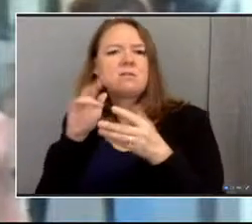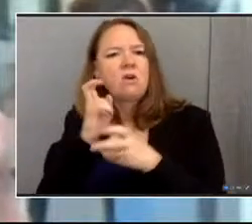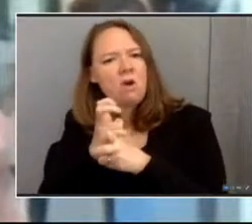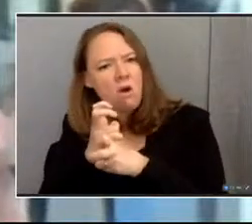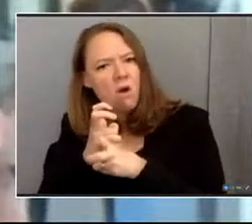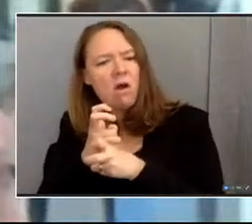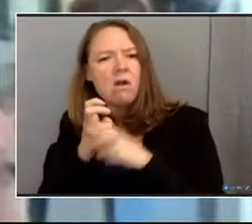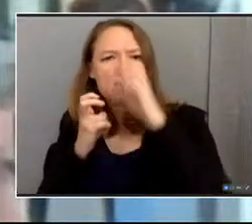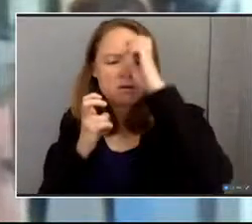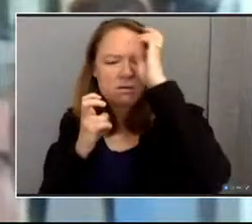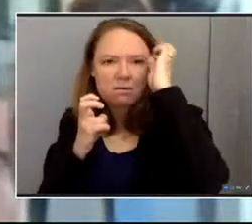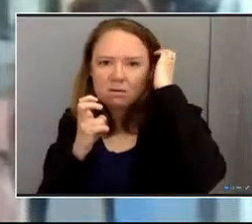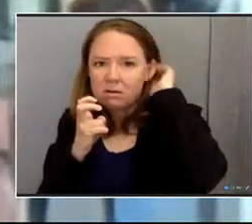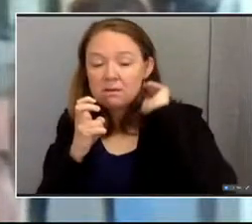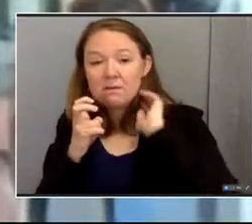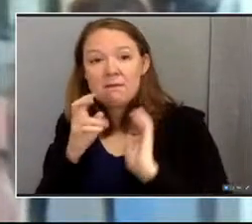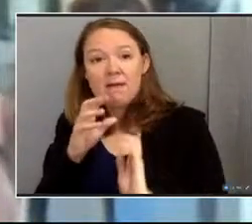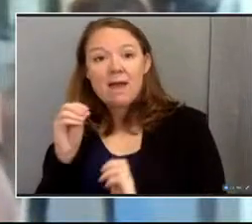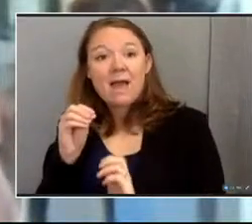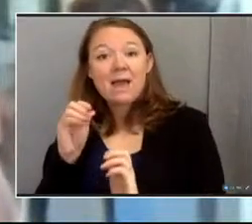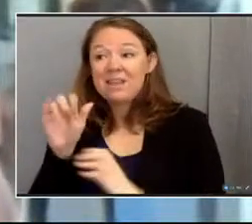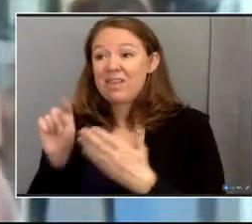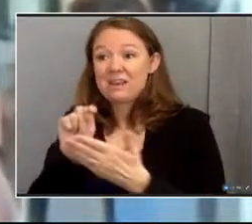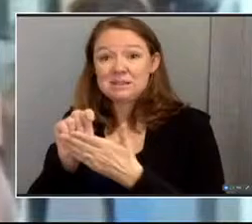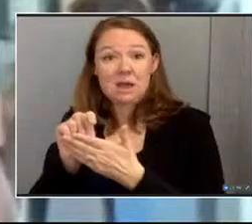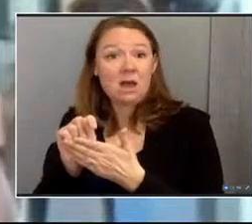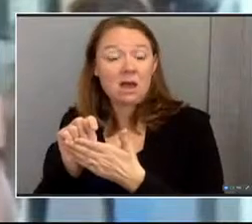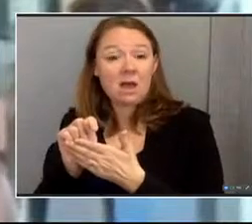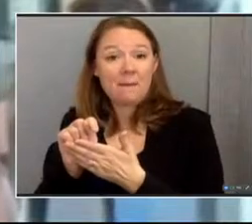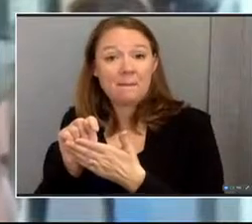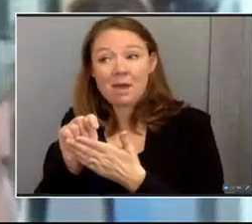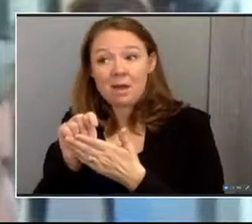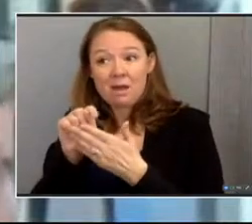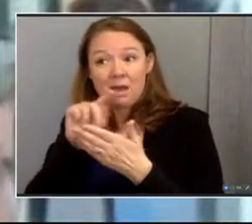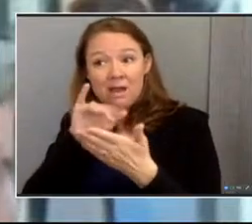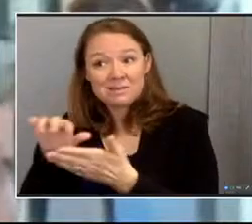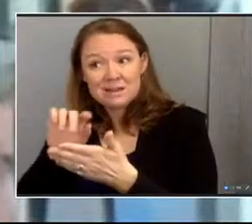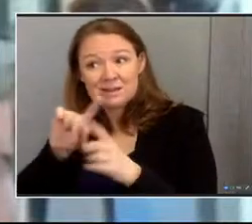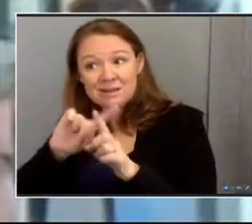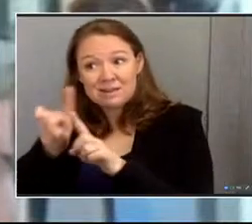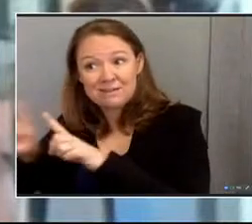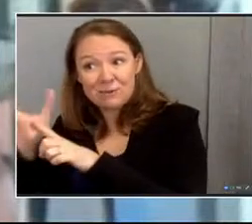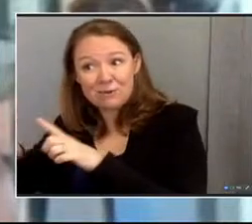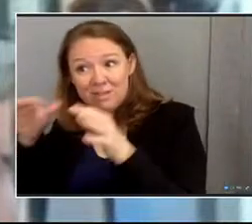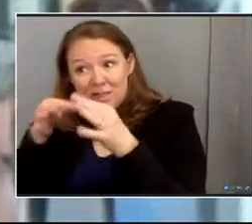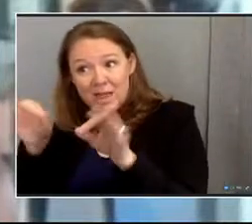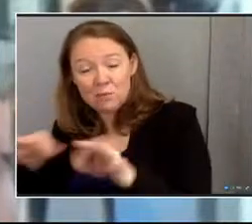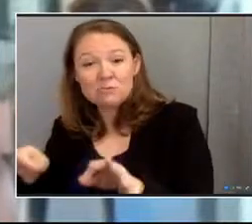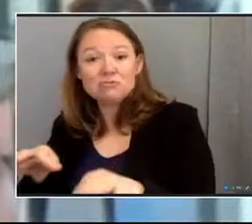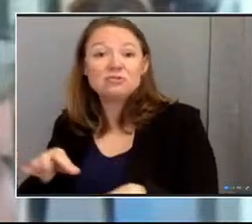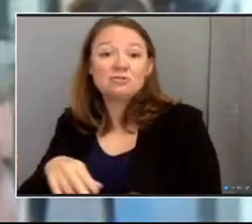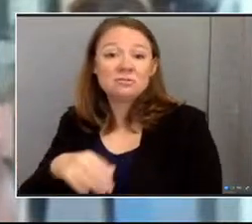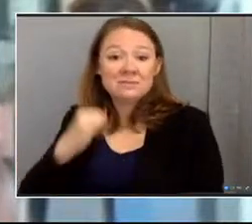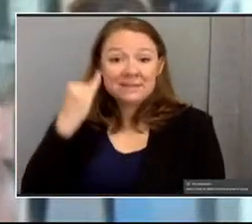at the time whether it were the Italian and the German and all to the point where